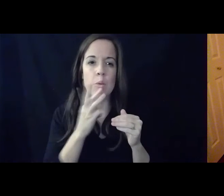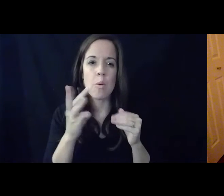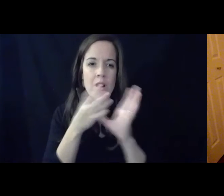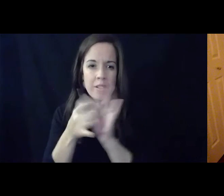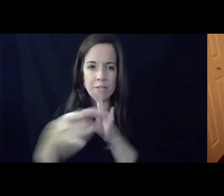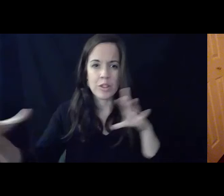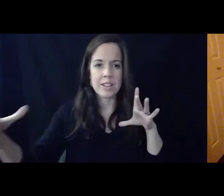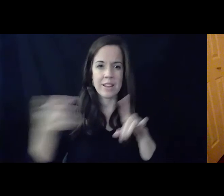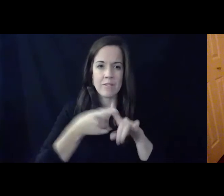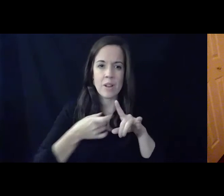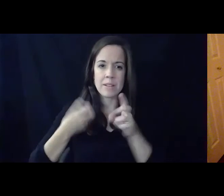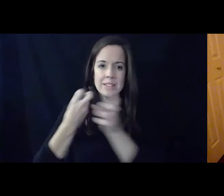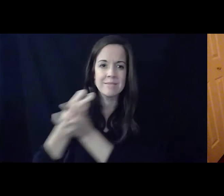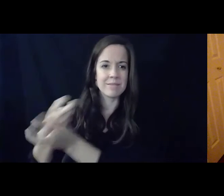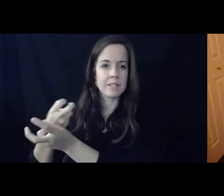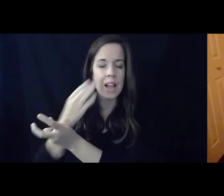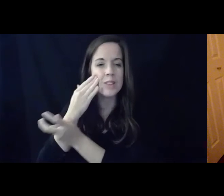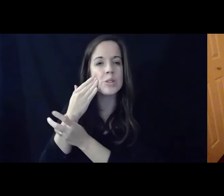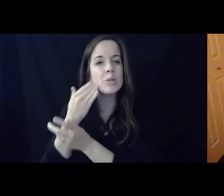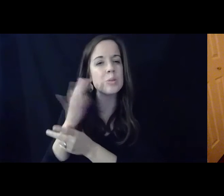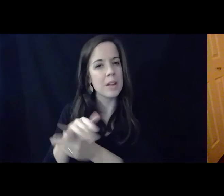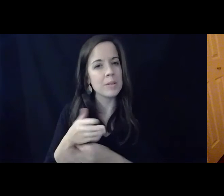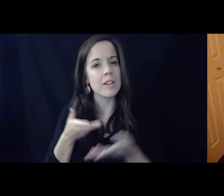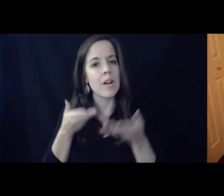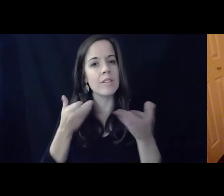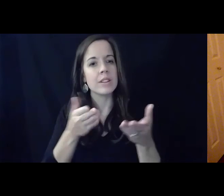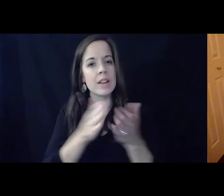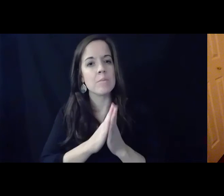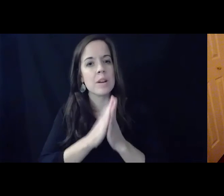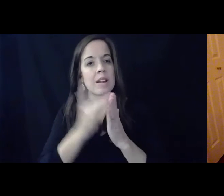I knew it was a boat offering, a prayer for maritime safety. What